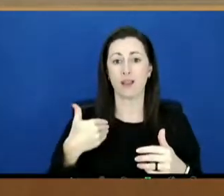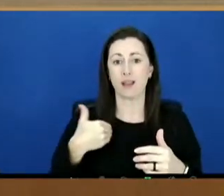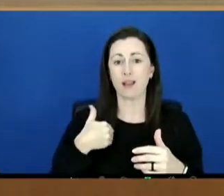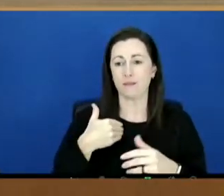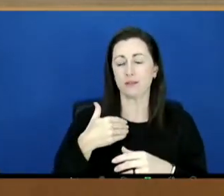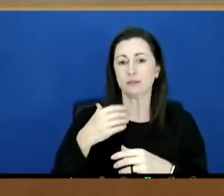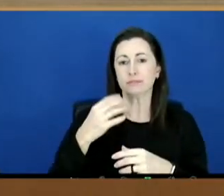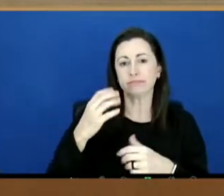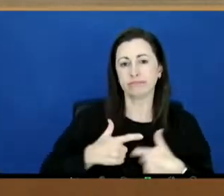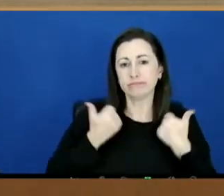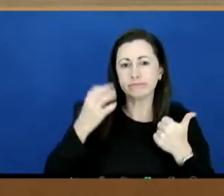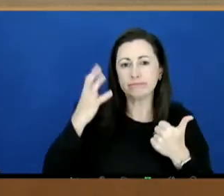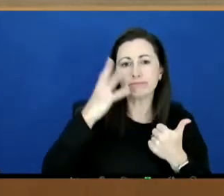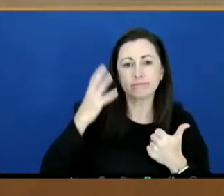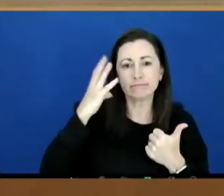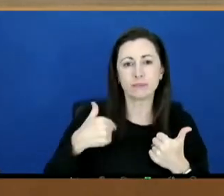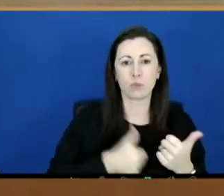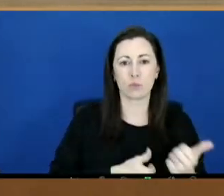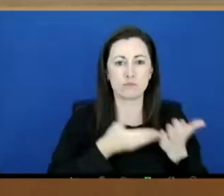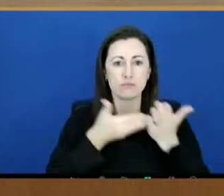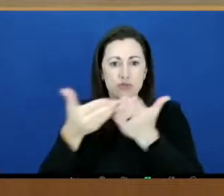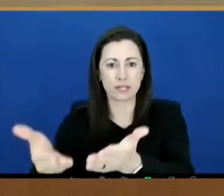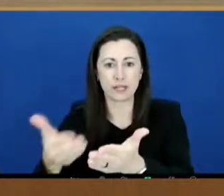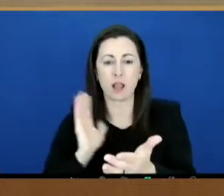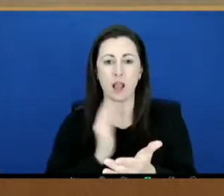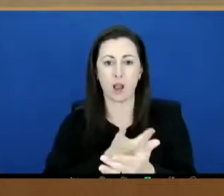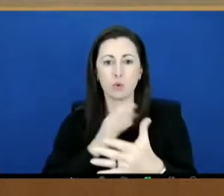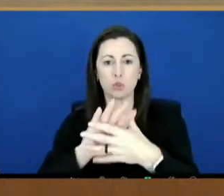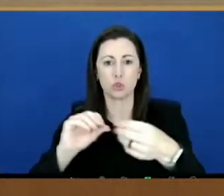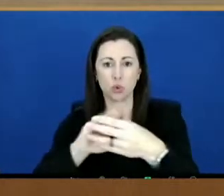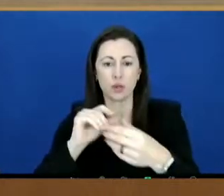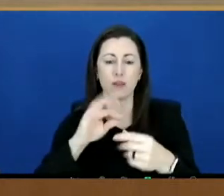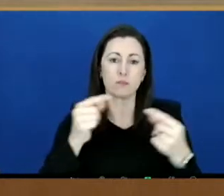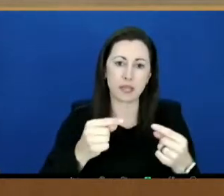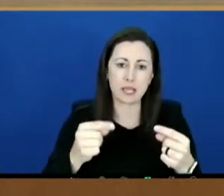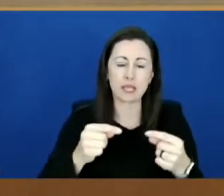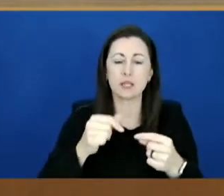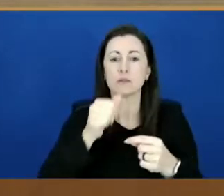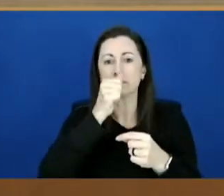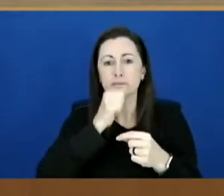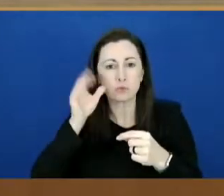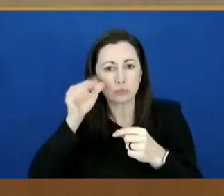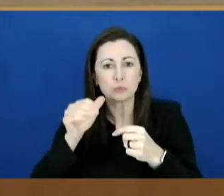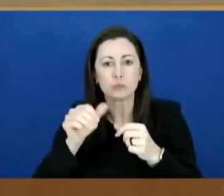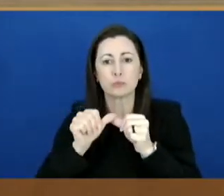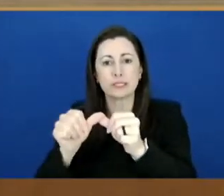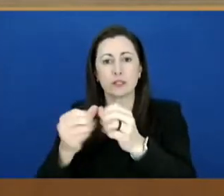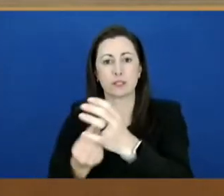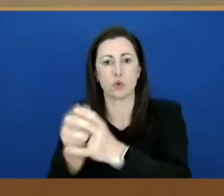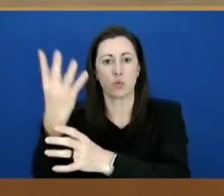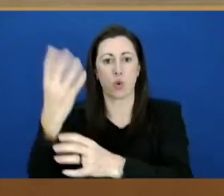OUR WORK IS GROUNDED IN LIVED